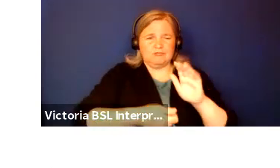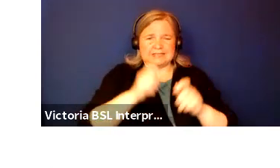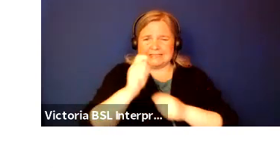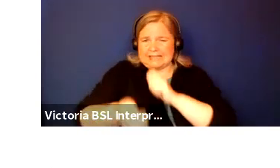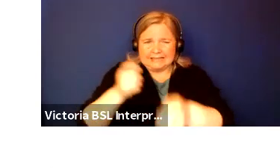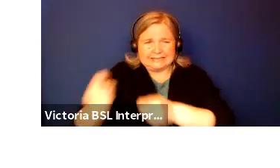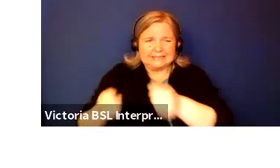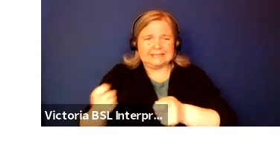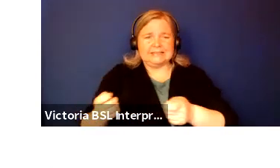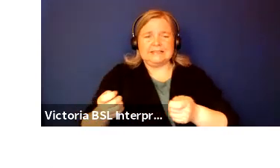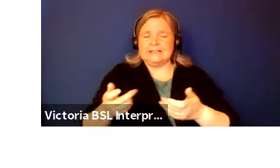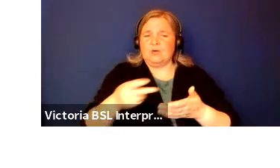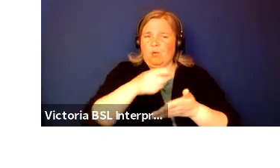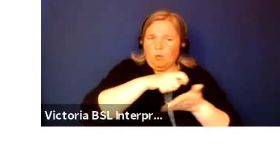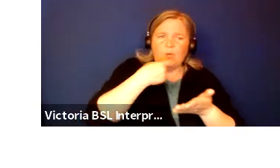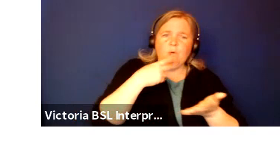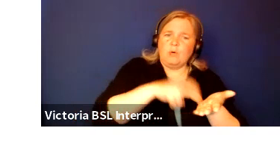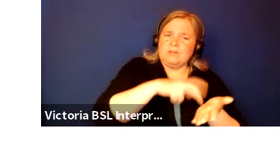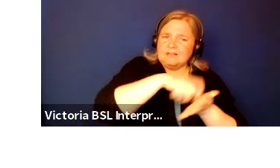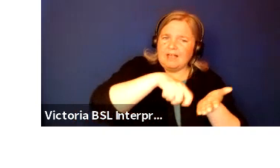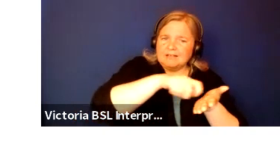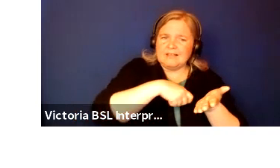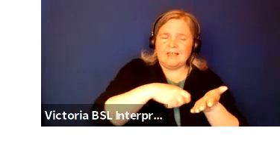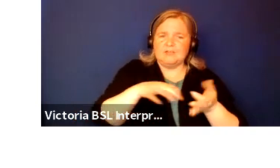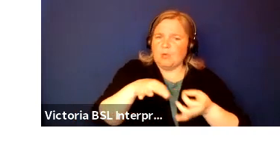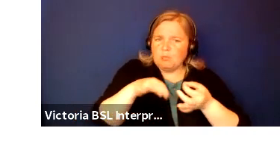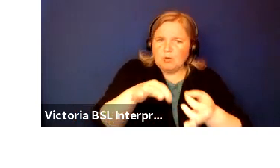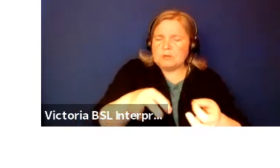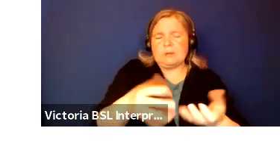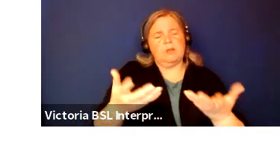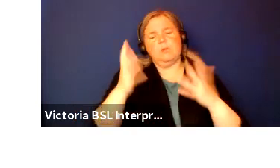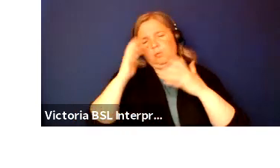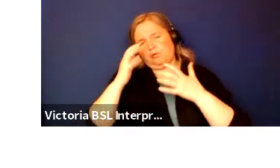orders, postponement of orders etc. Many of the persons with disabilities are facing problem